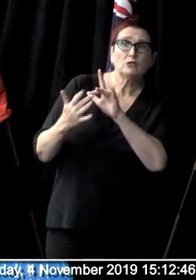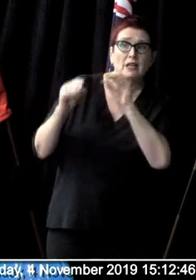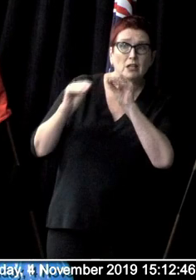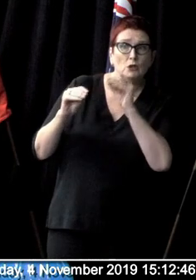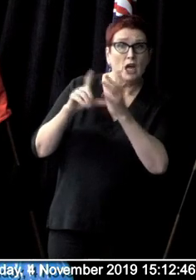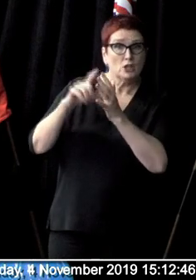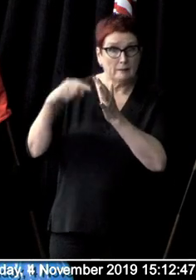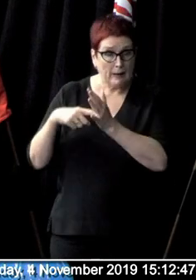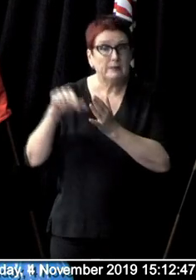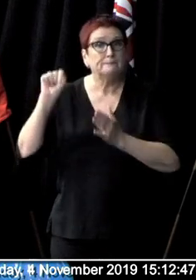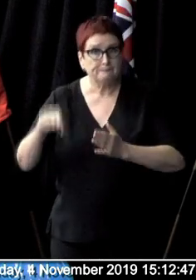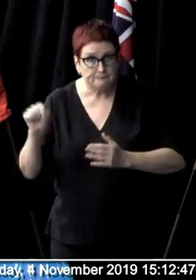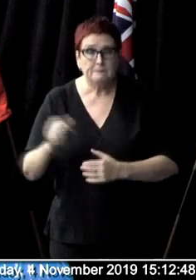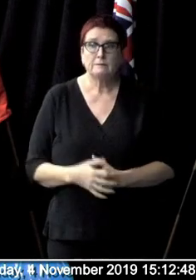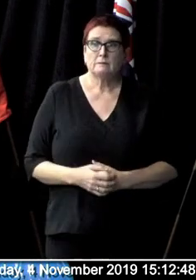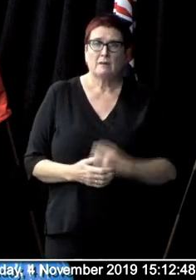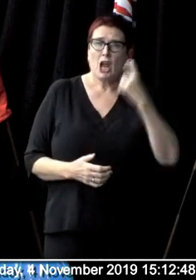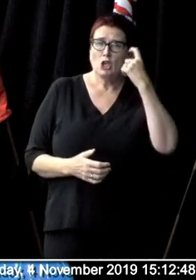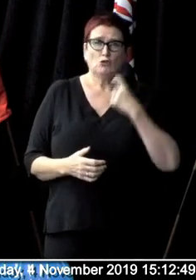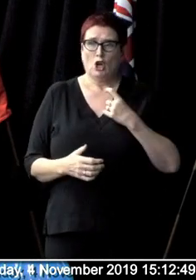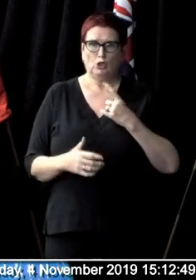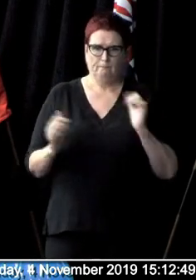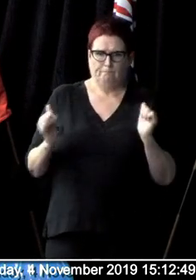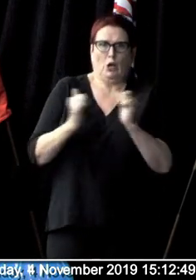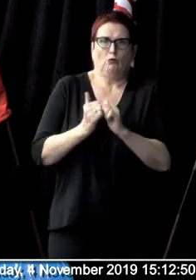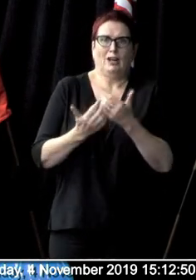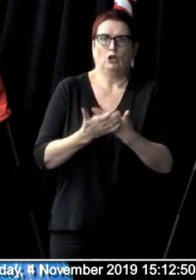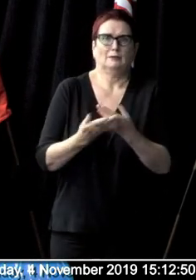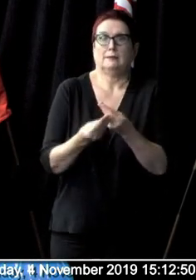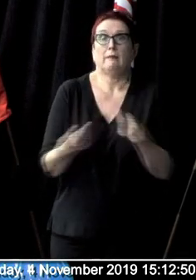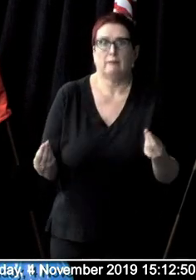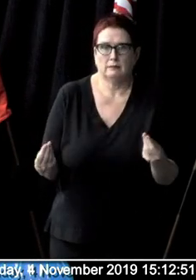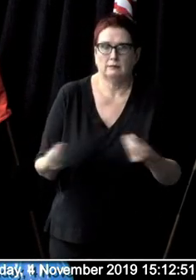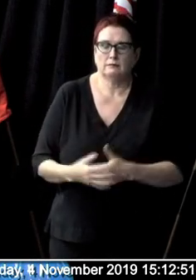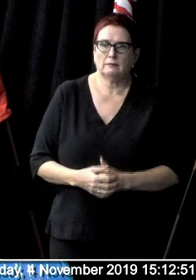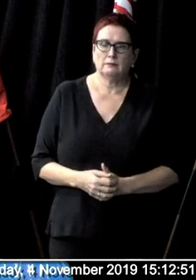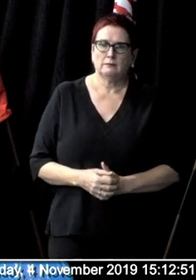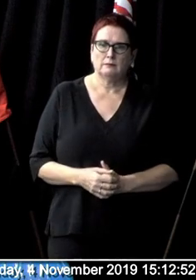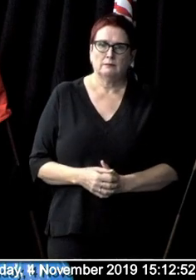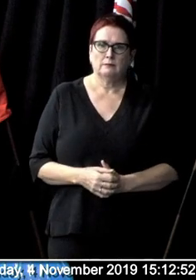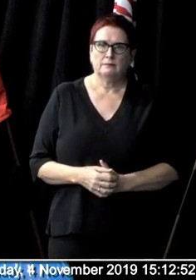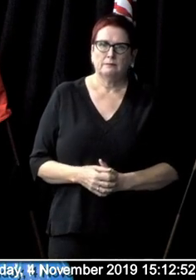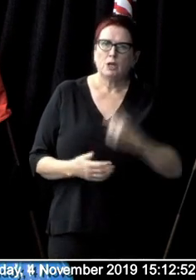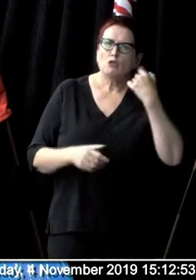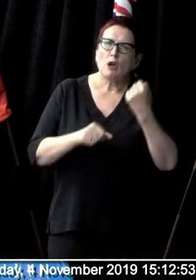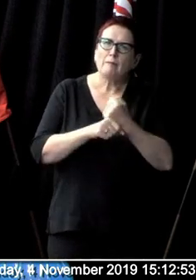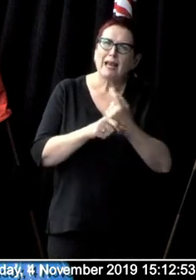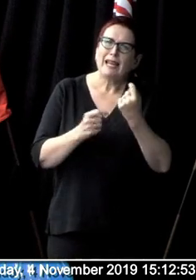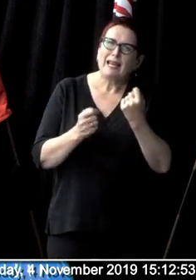get some sort of middle ground, and make it easier for the child, without doing any